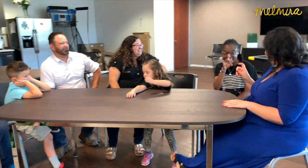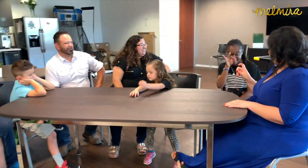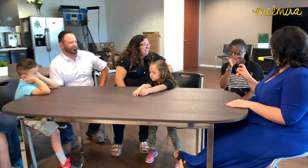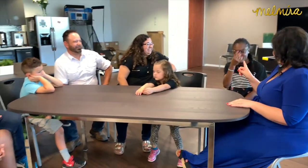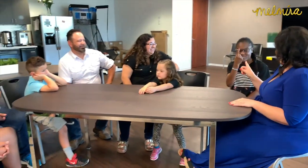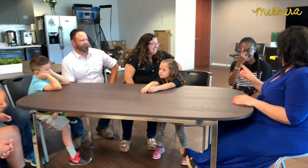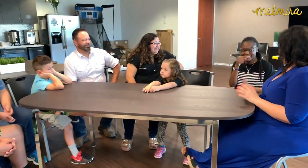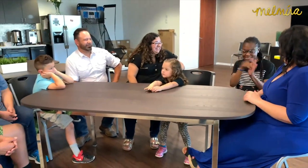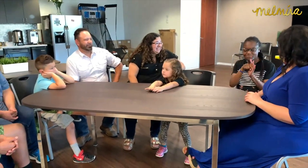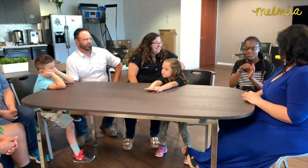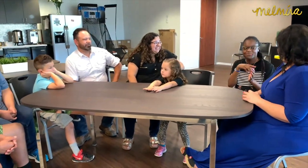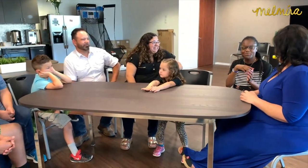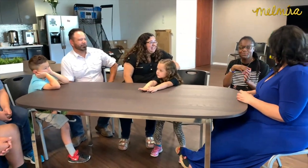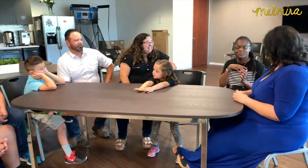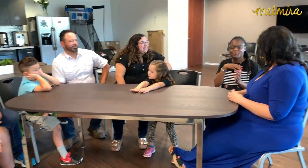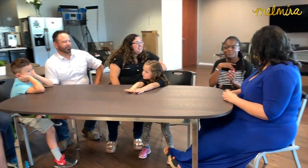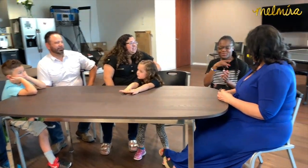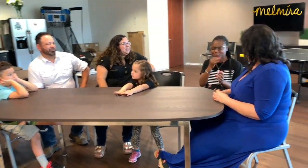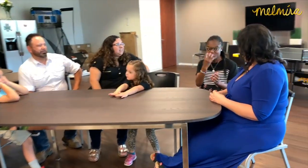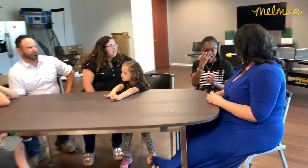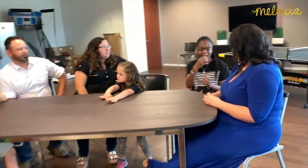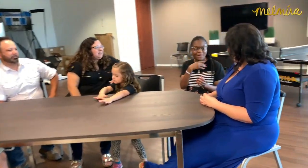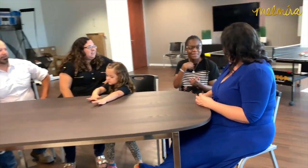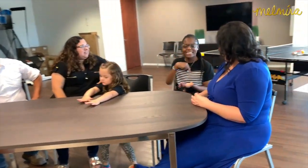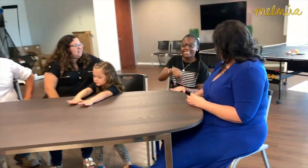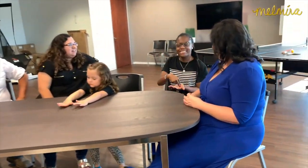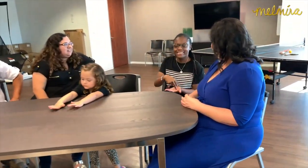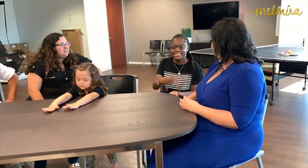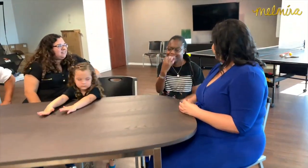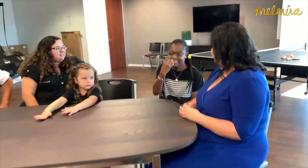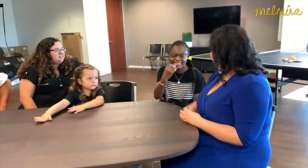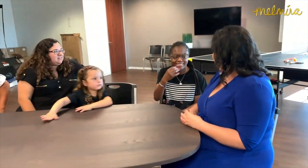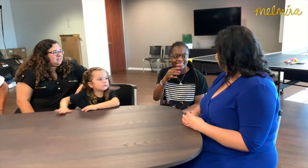Yeah, one time I was really grumpy,